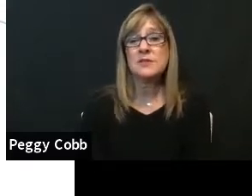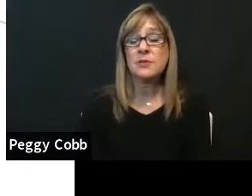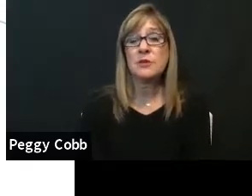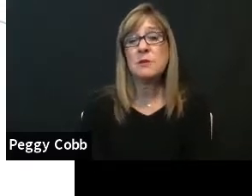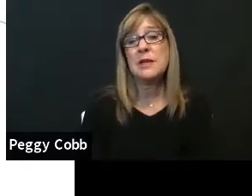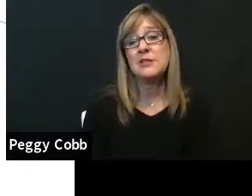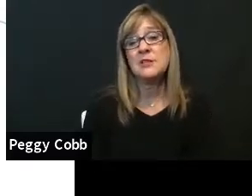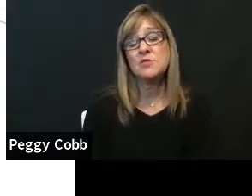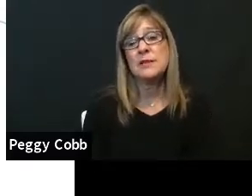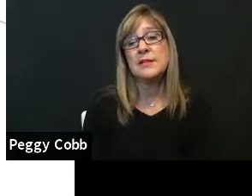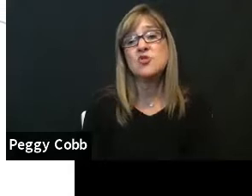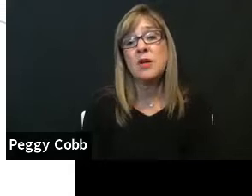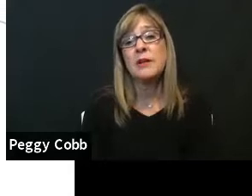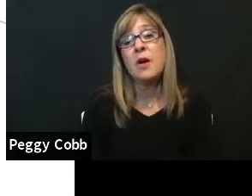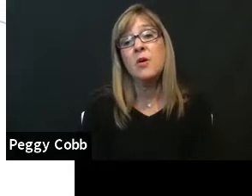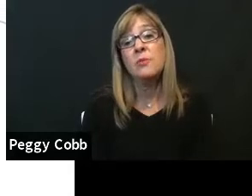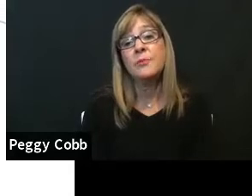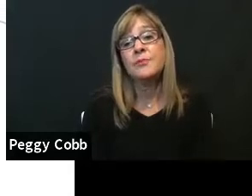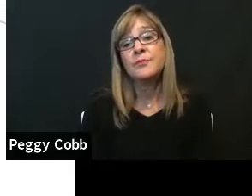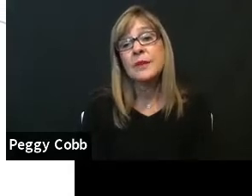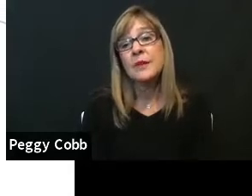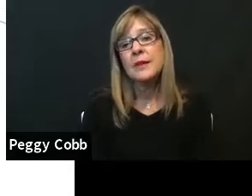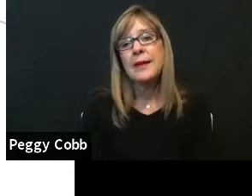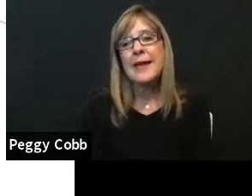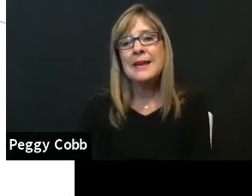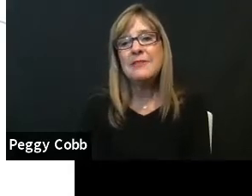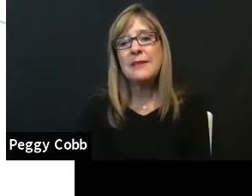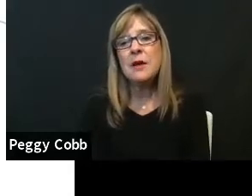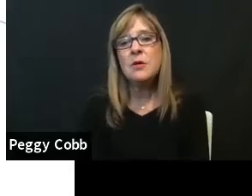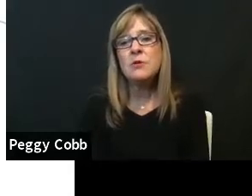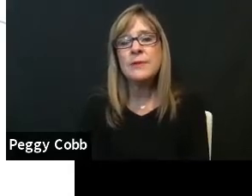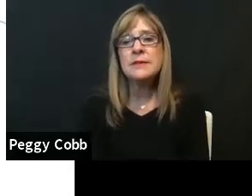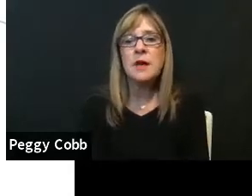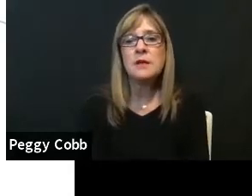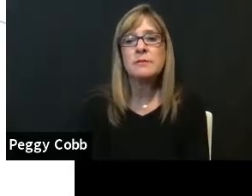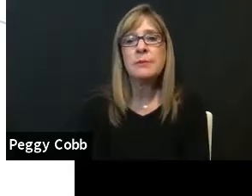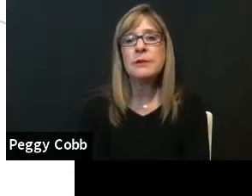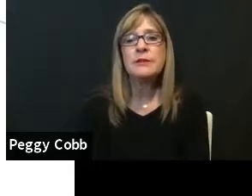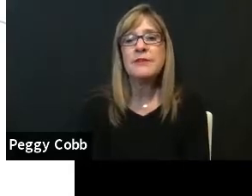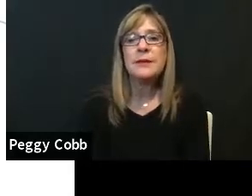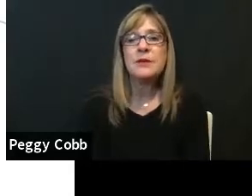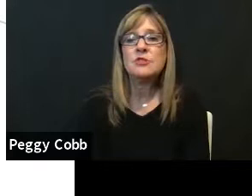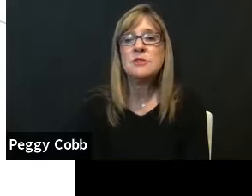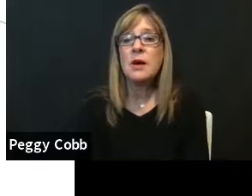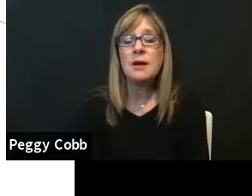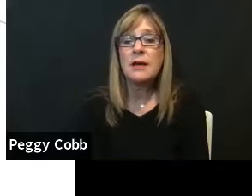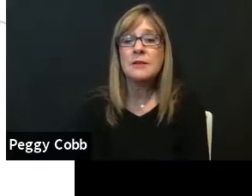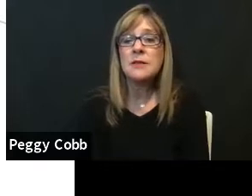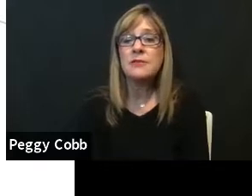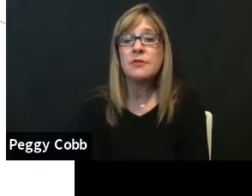and so the communication is really a struggle at home. And everything at home when I talk with people in their family who just talk and the deaf